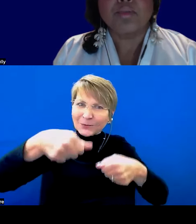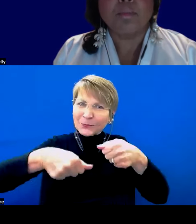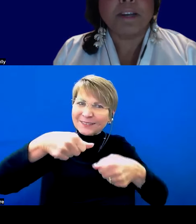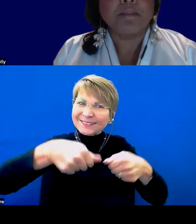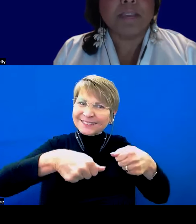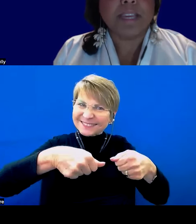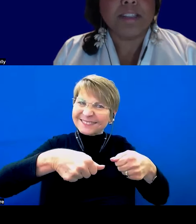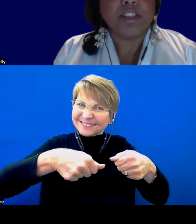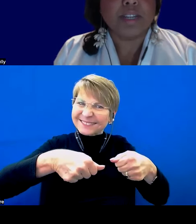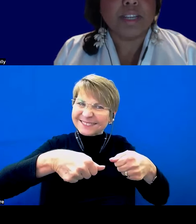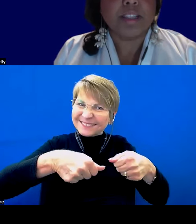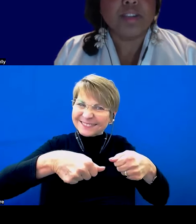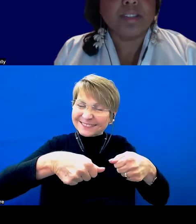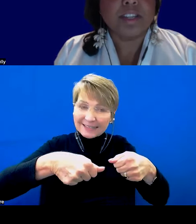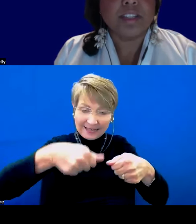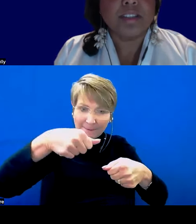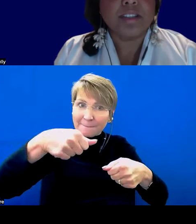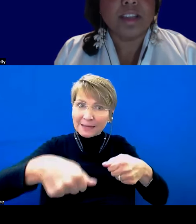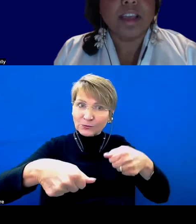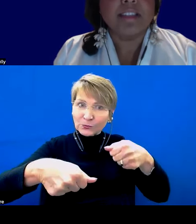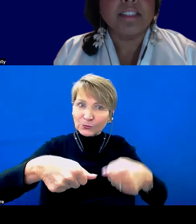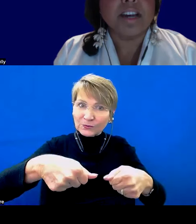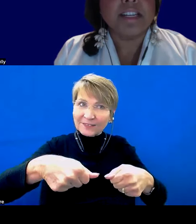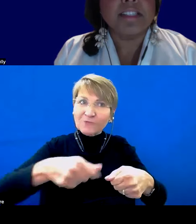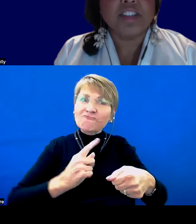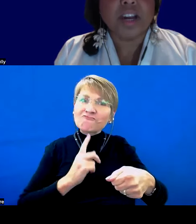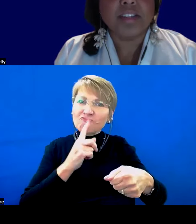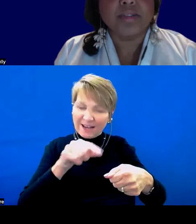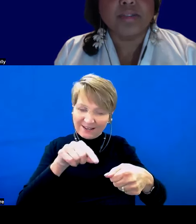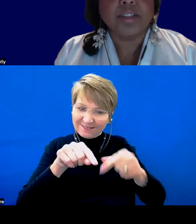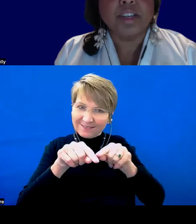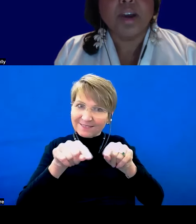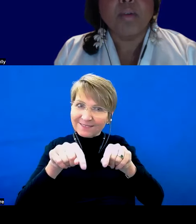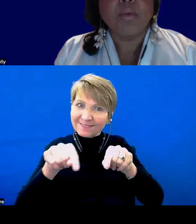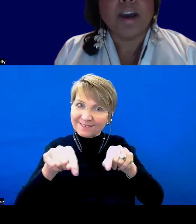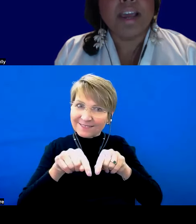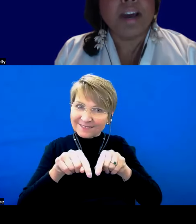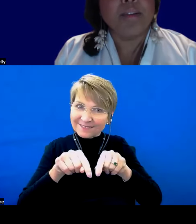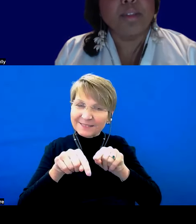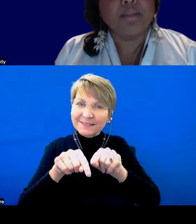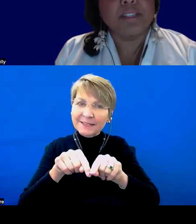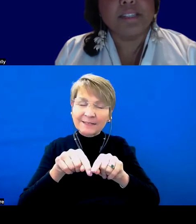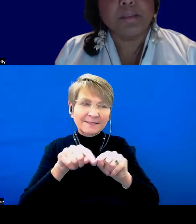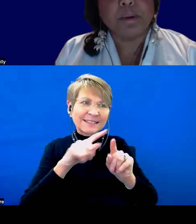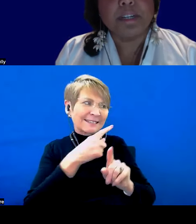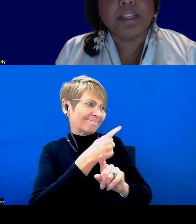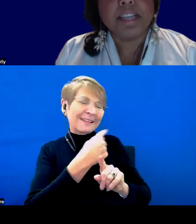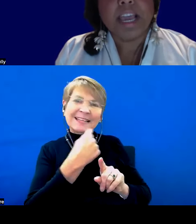puzzle piece joining the two sections. The slide is titled 'Why are orthoptists important